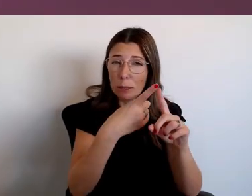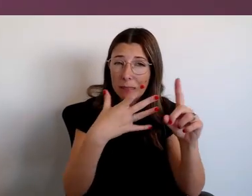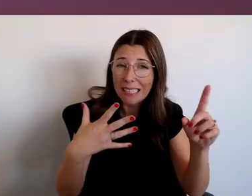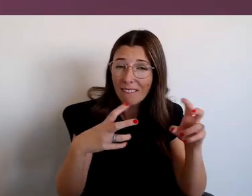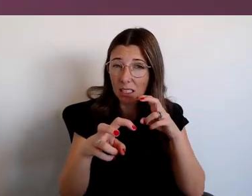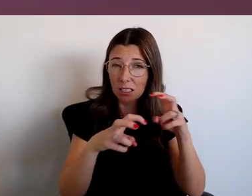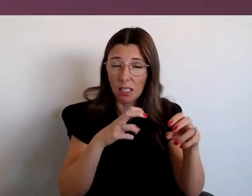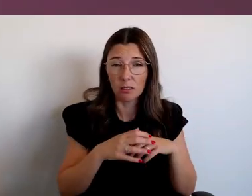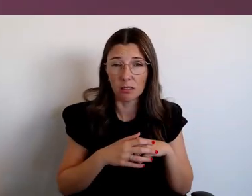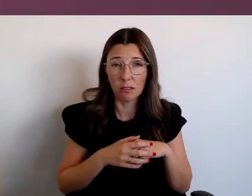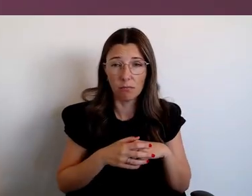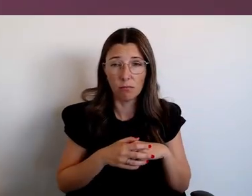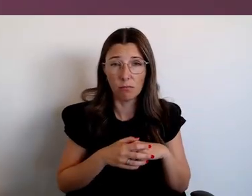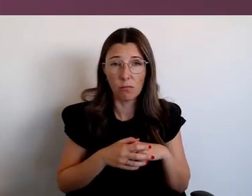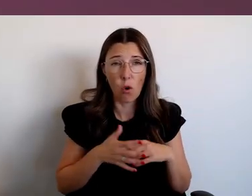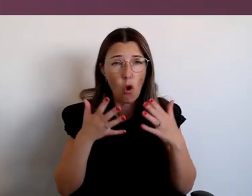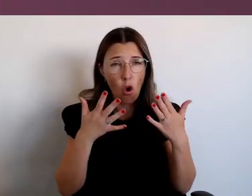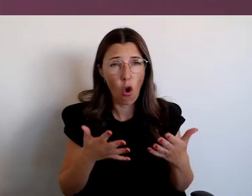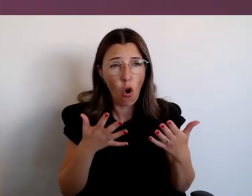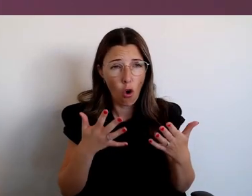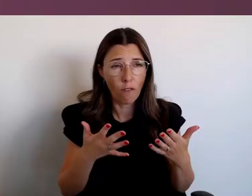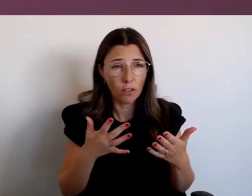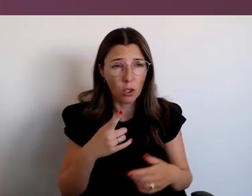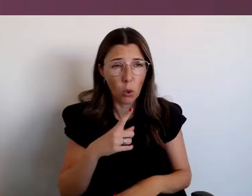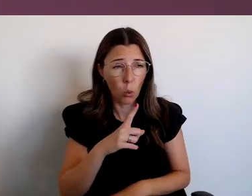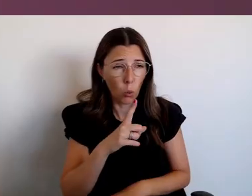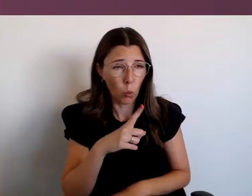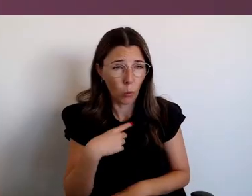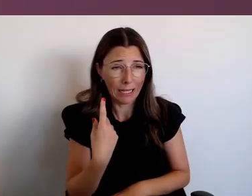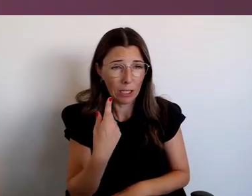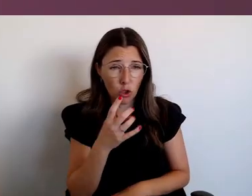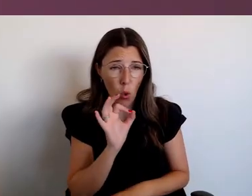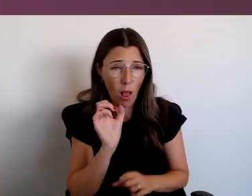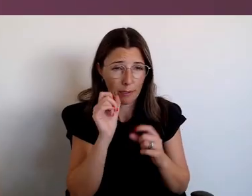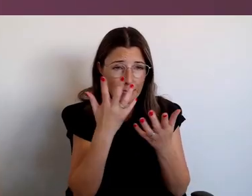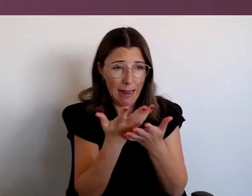we can't access or we can't understand the processes by which they generate results.